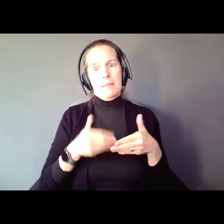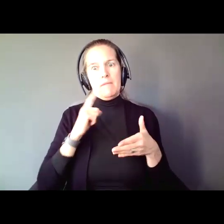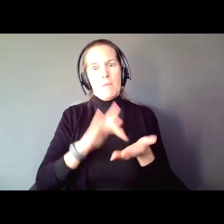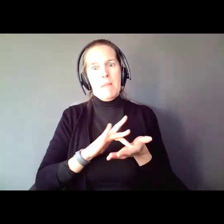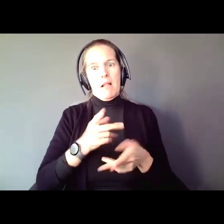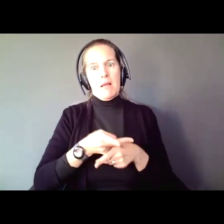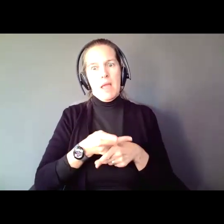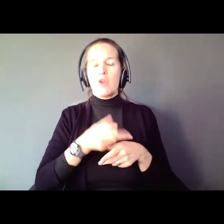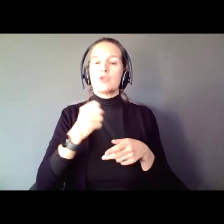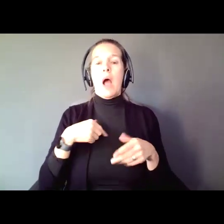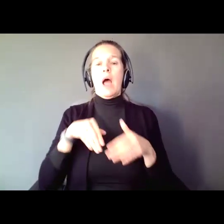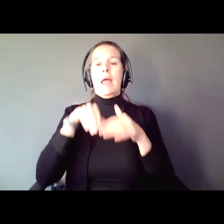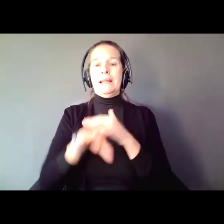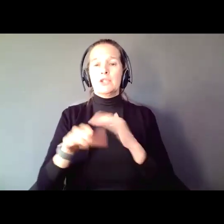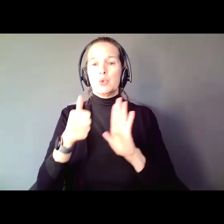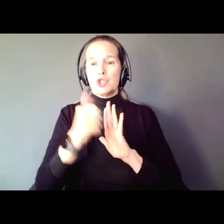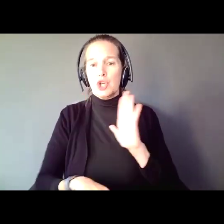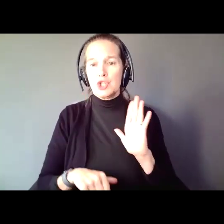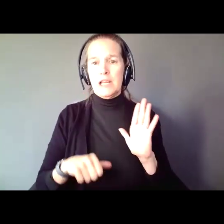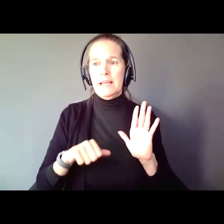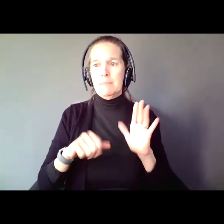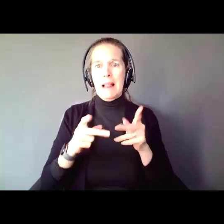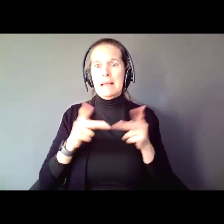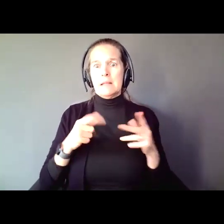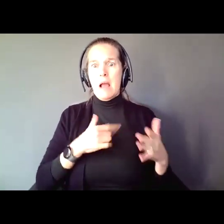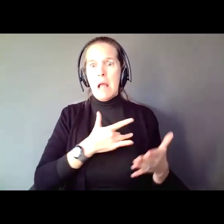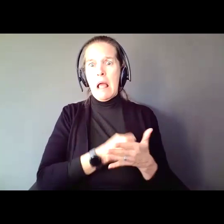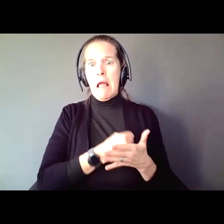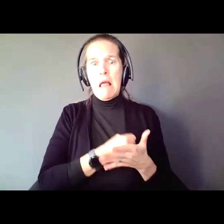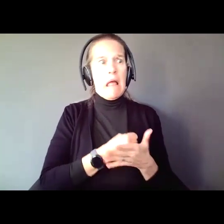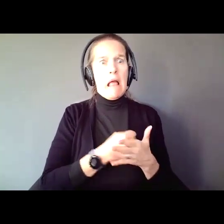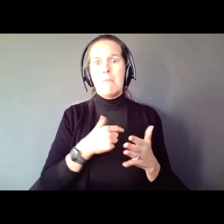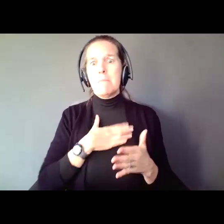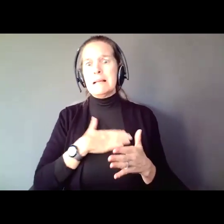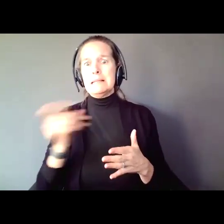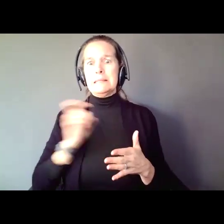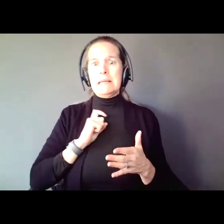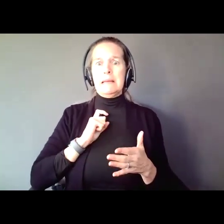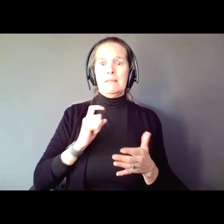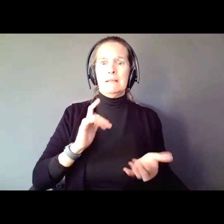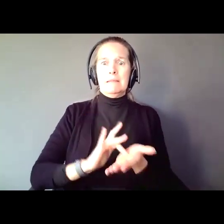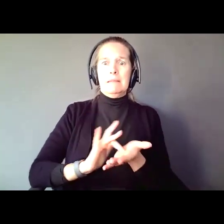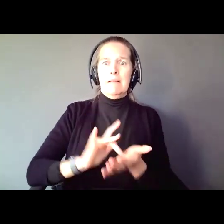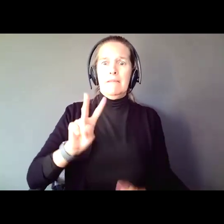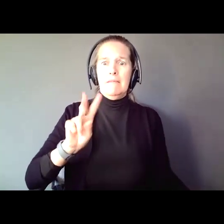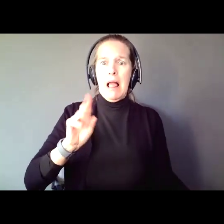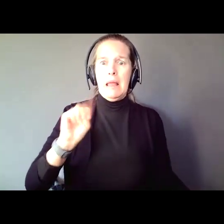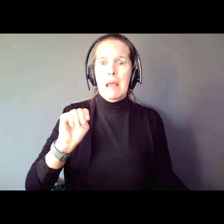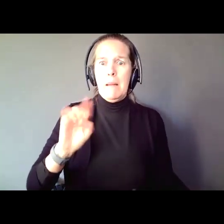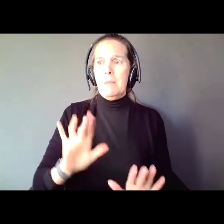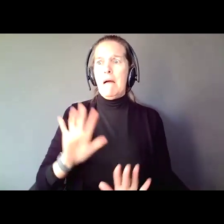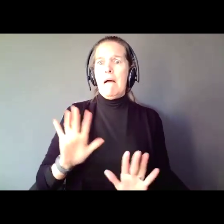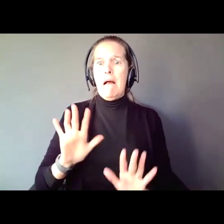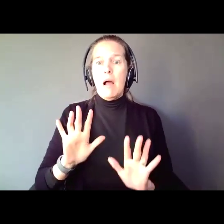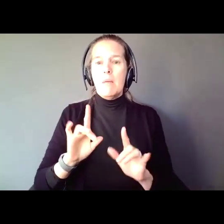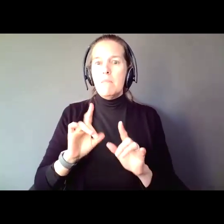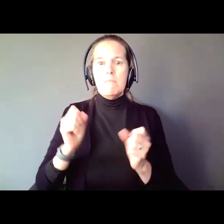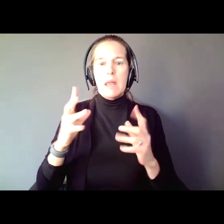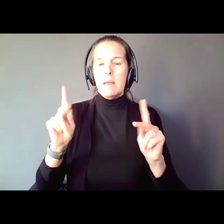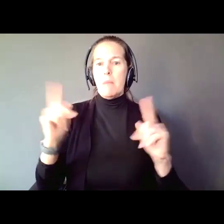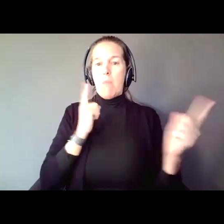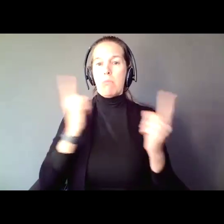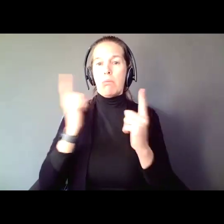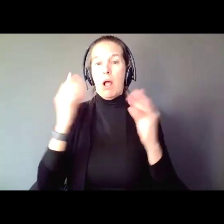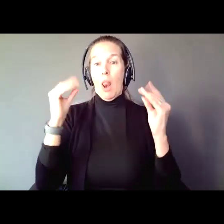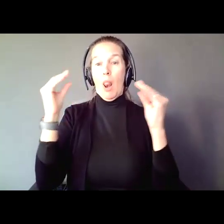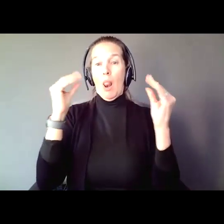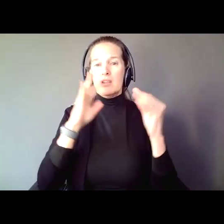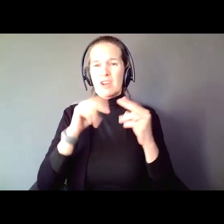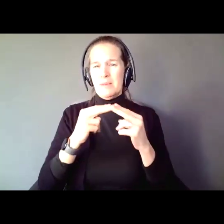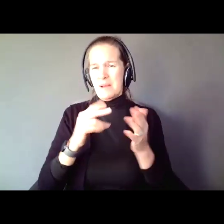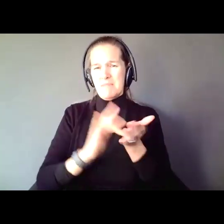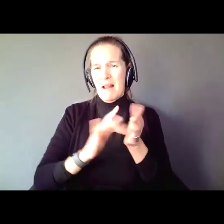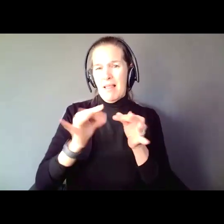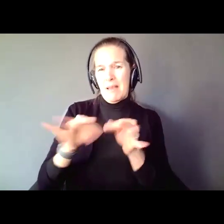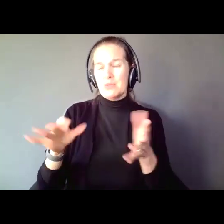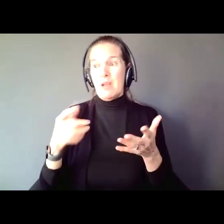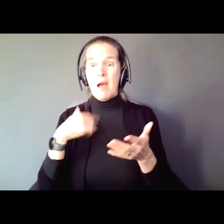my heartrate is jacked. I am just hoping for Valium at that point. And what's happening is a bunch of strangers are getting up in my face speaking jargon, I'm your doctor, I'm your nurse, I'm your anesthesiologist, I'm this, I'm that.